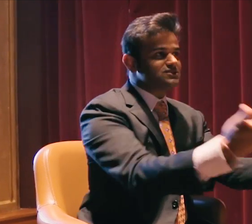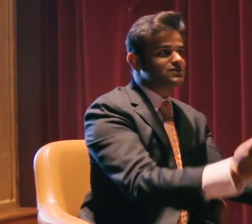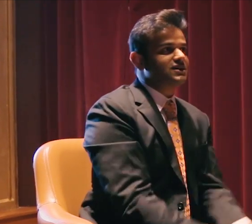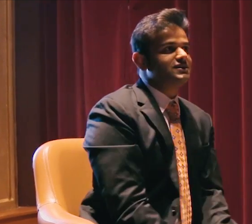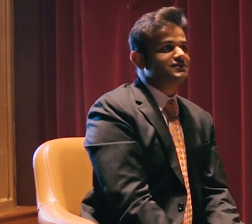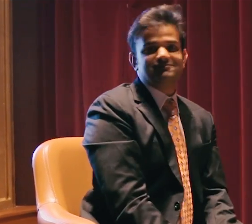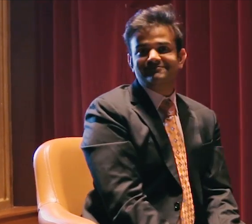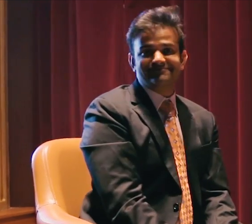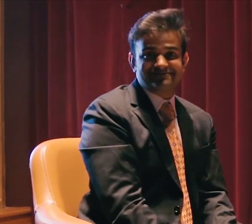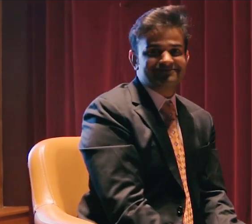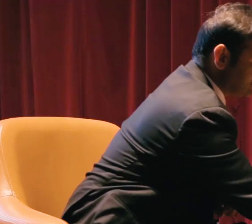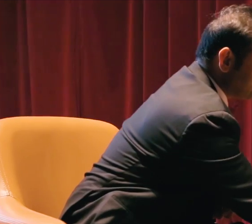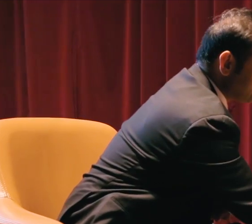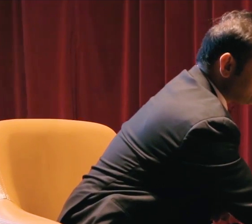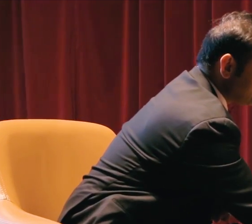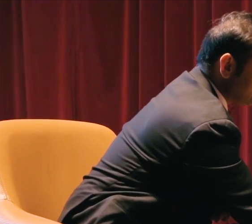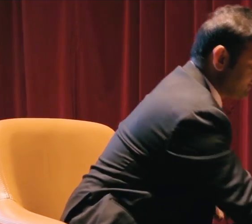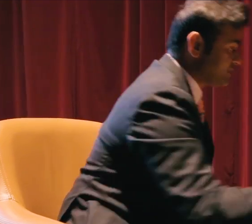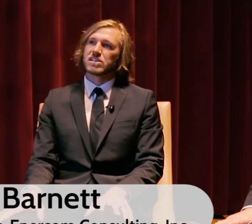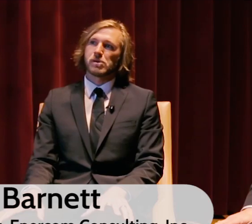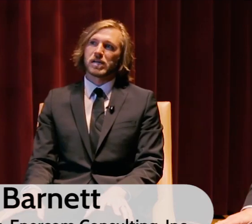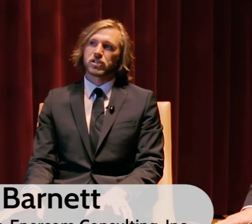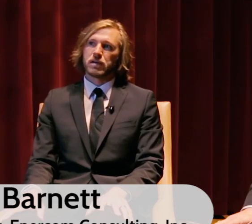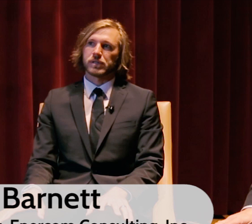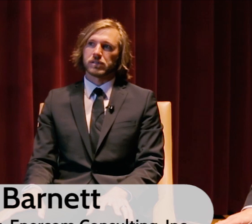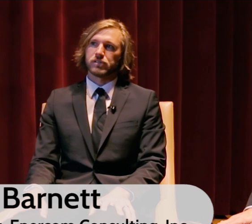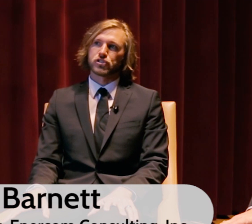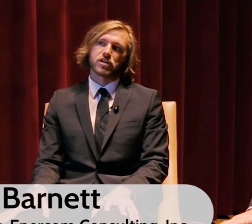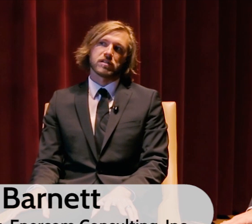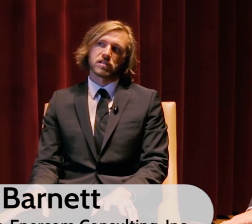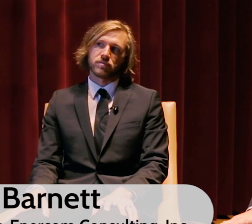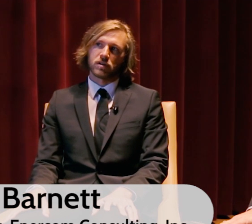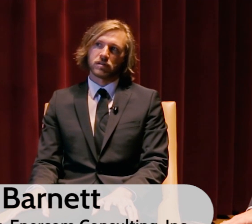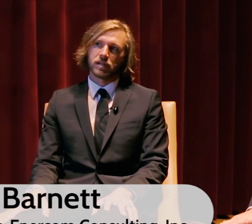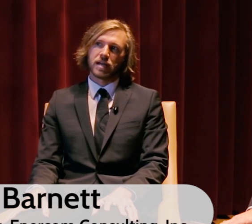And I'm excited to have him here. Tell me about your company and your journey thus far